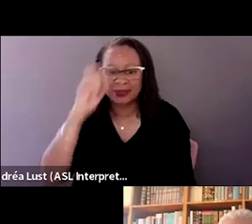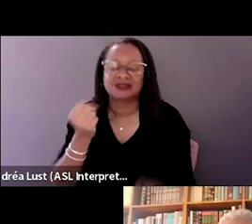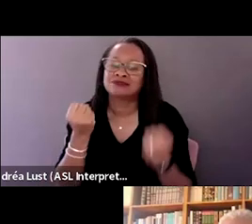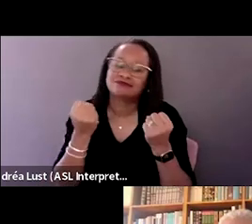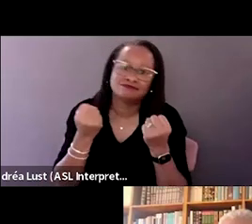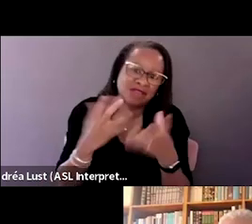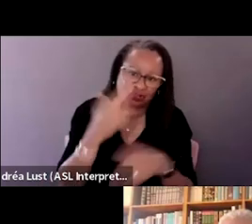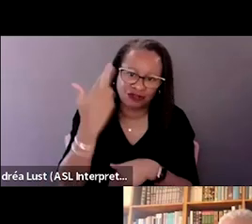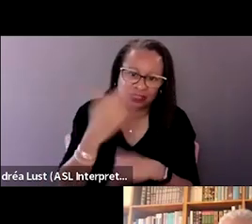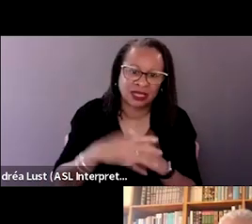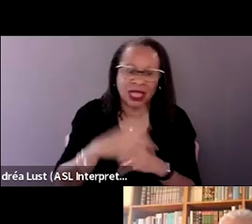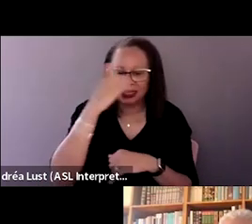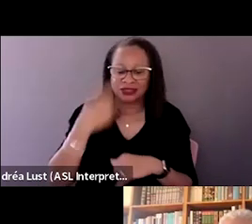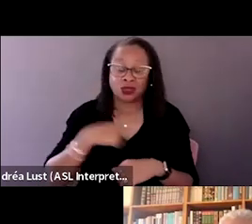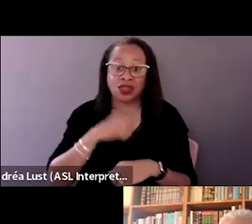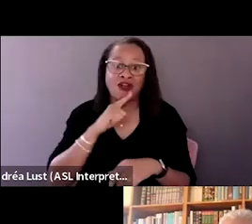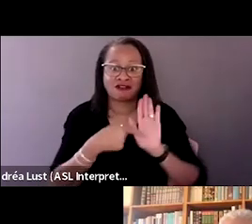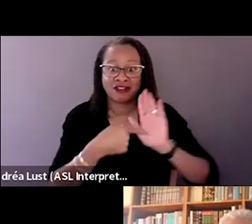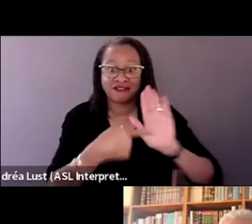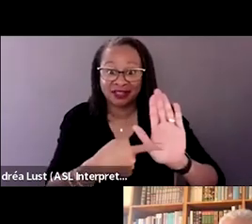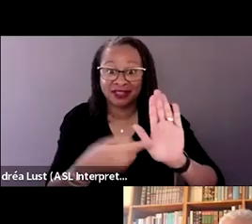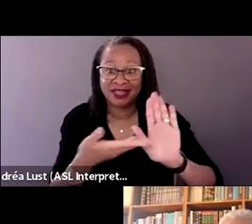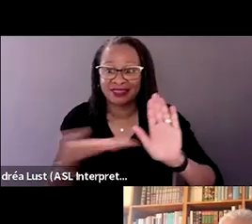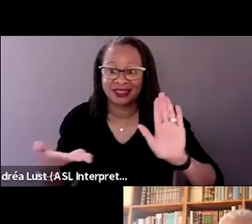Because we are revealing things when you are speaking about